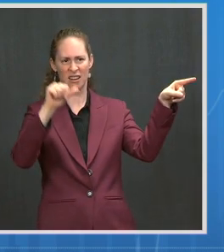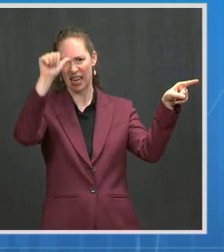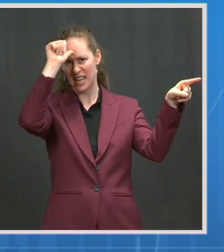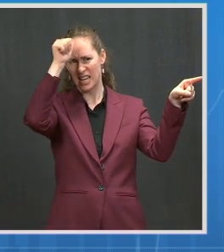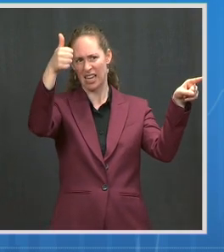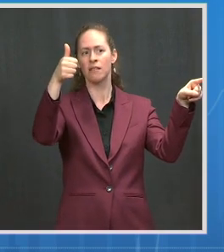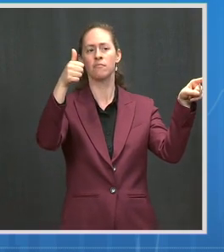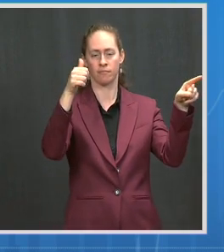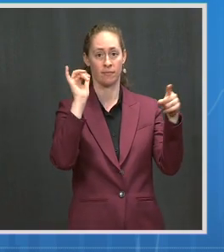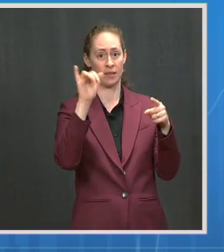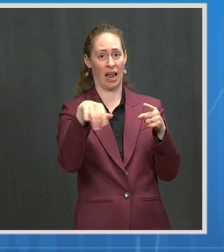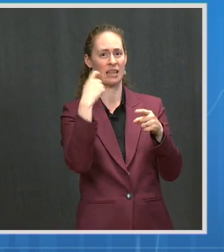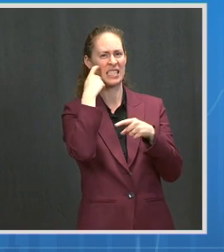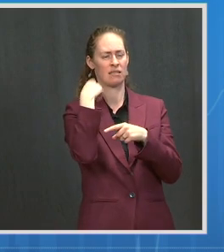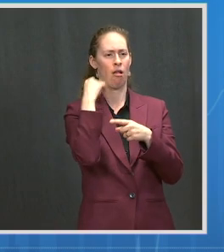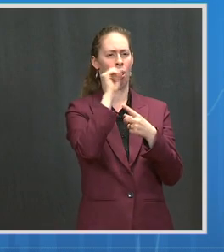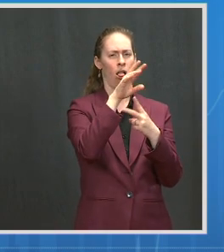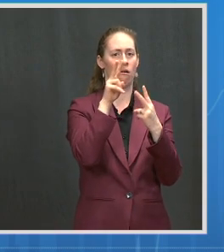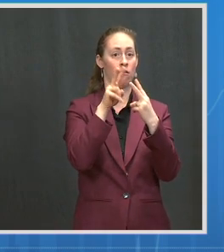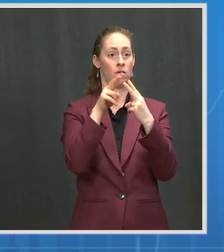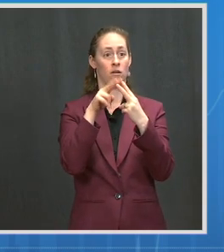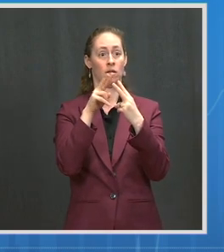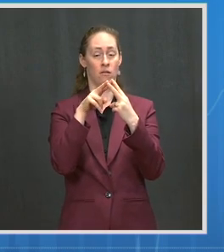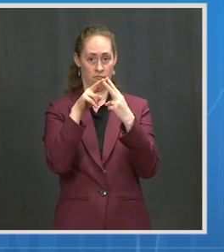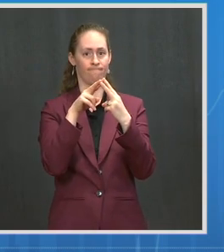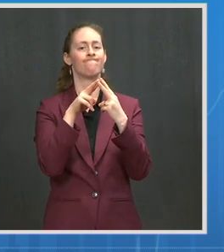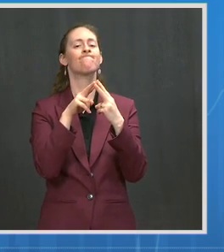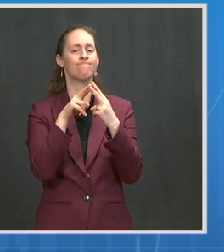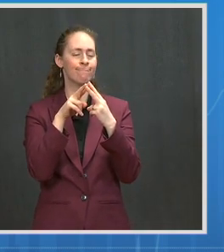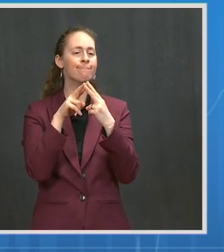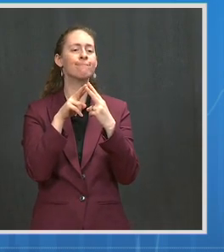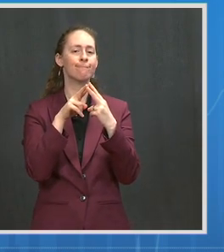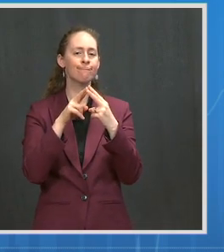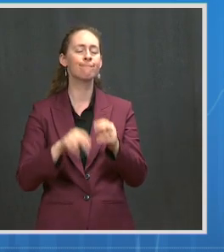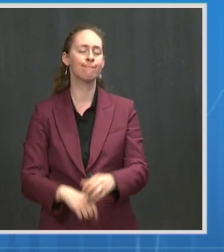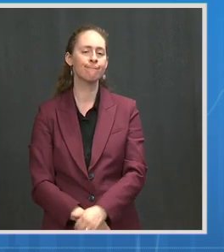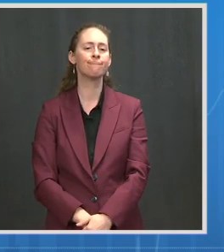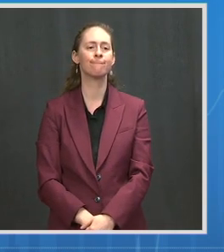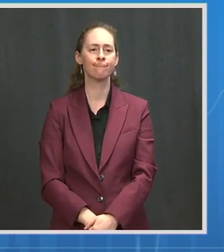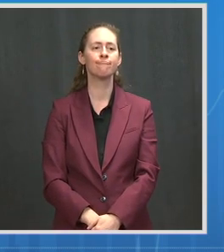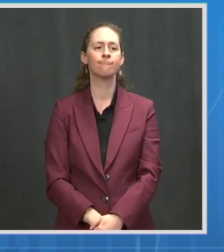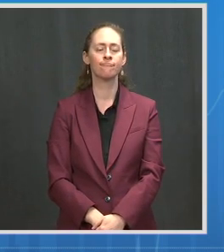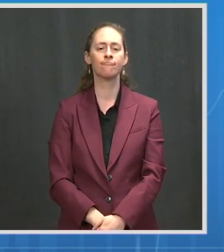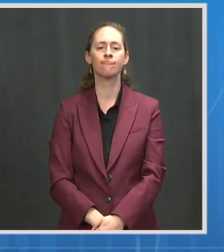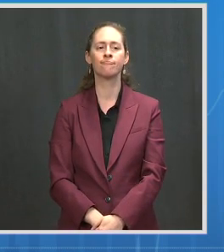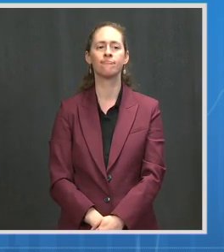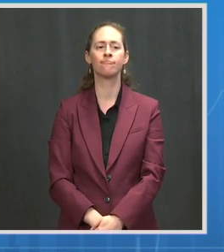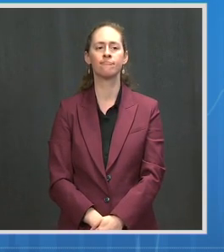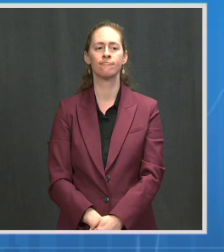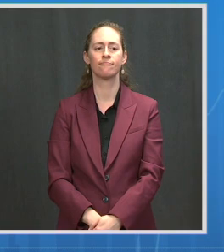you see that these would neutralize with only a 2.5-fold diminution in titer.